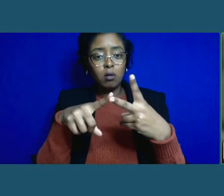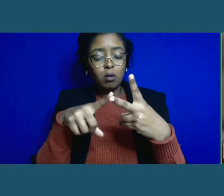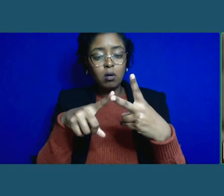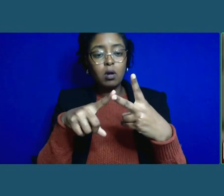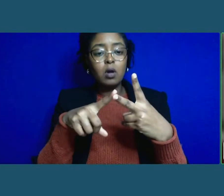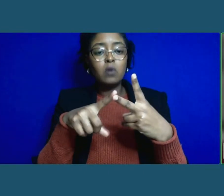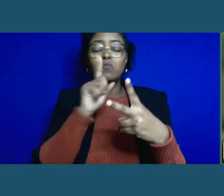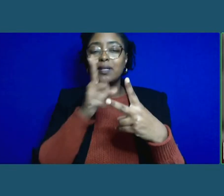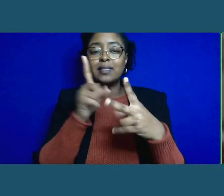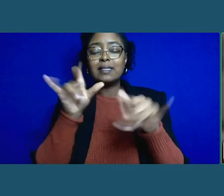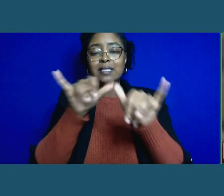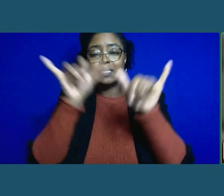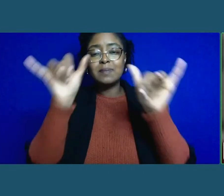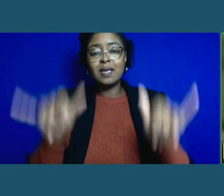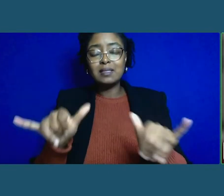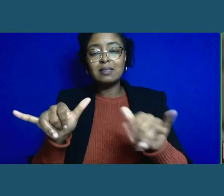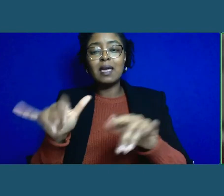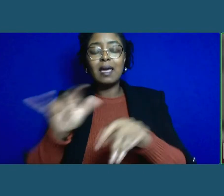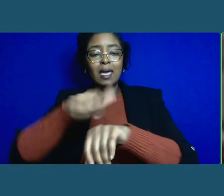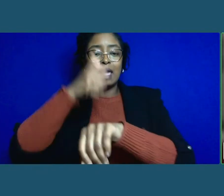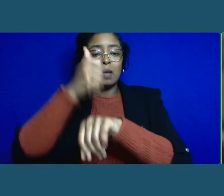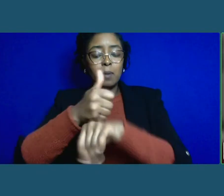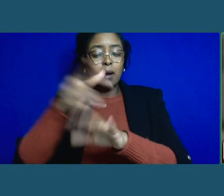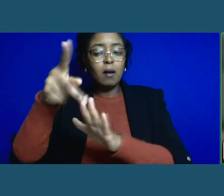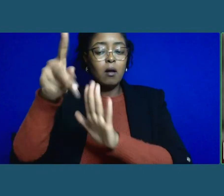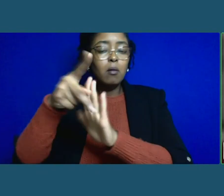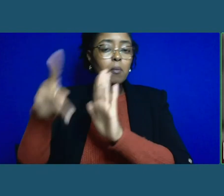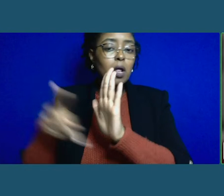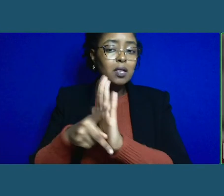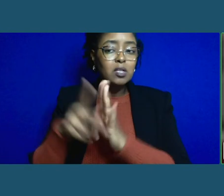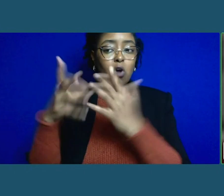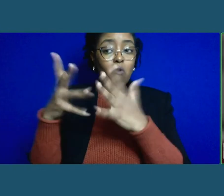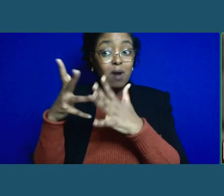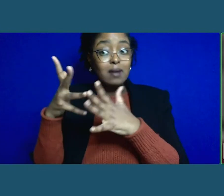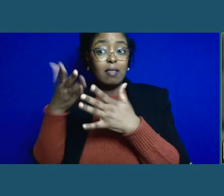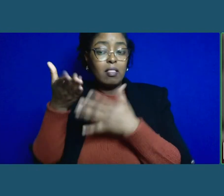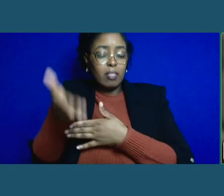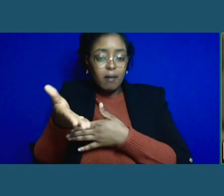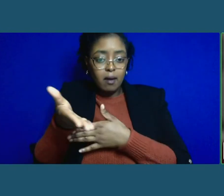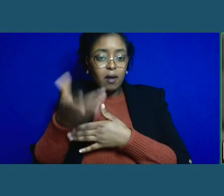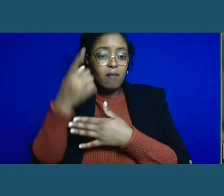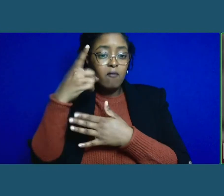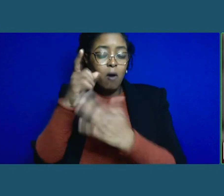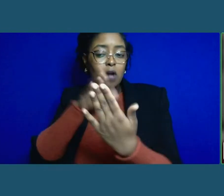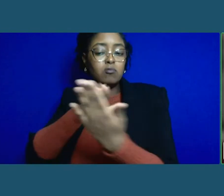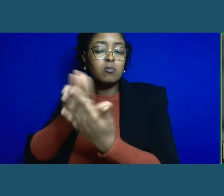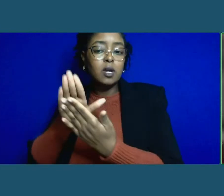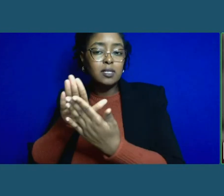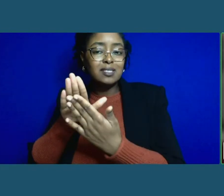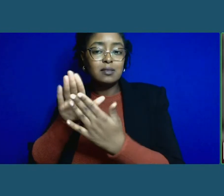But also just more immediately and more practically systematically implemented